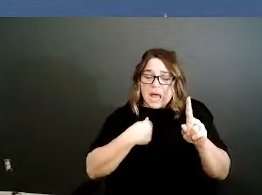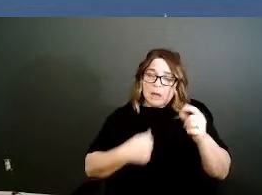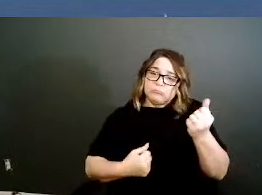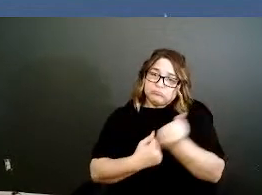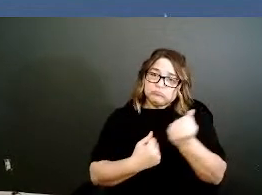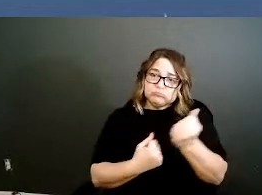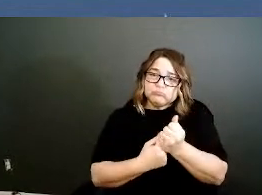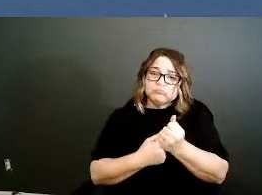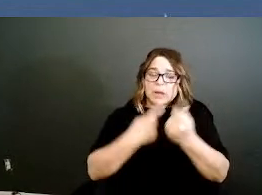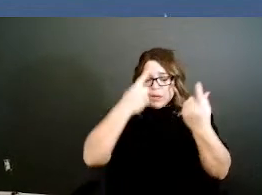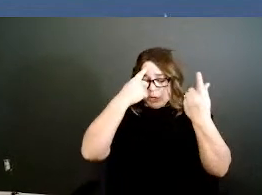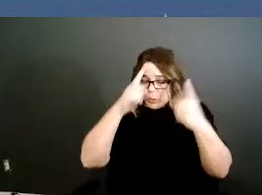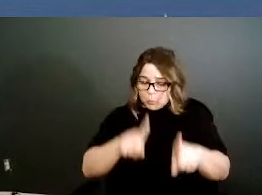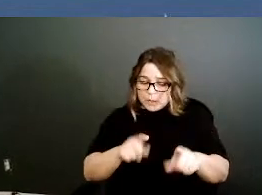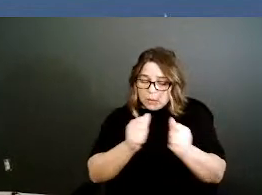THEY'RE DEFINITELY A SOURCE AND CAUSE OF A LOT OF HARM.